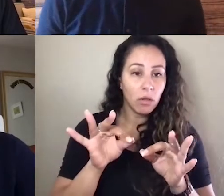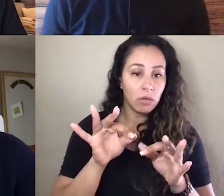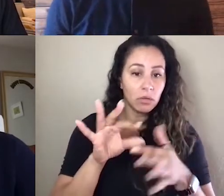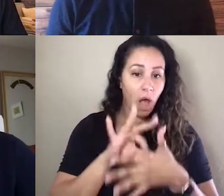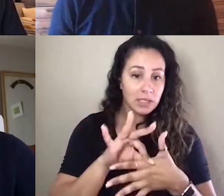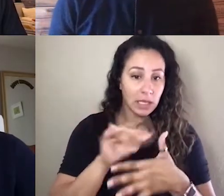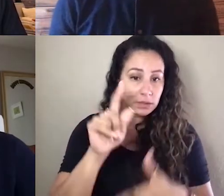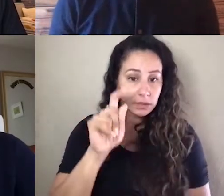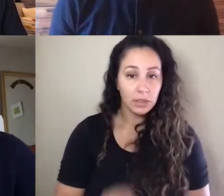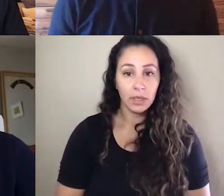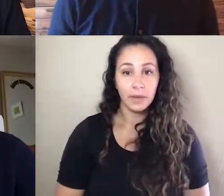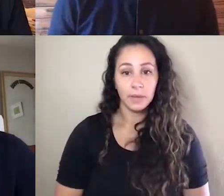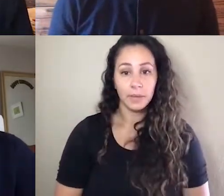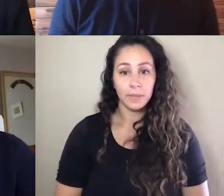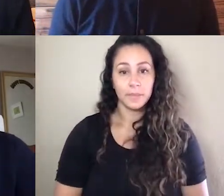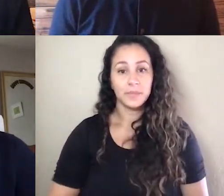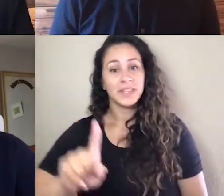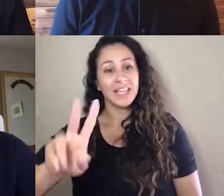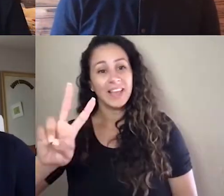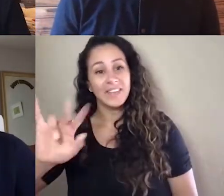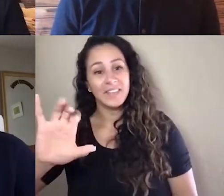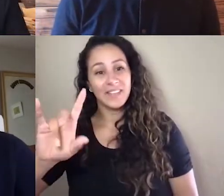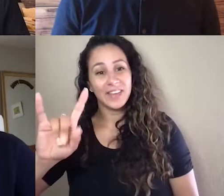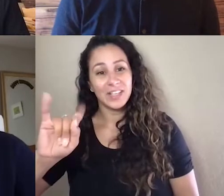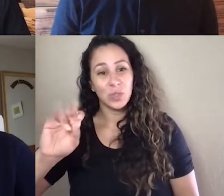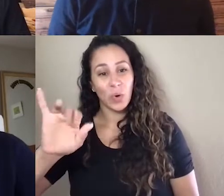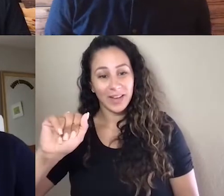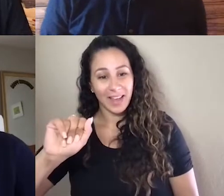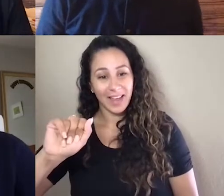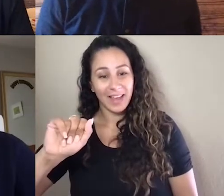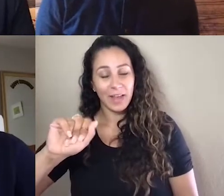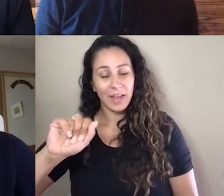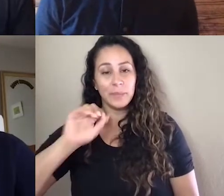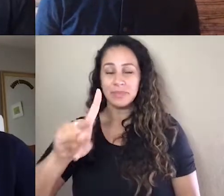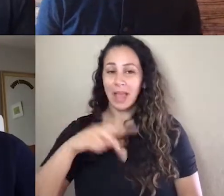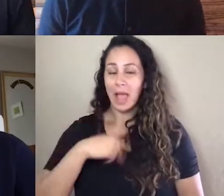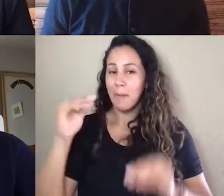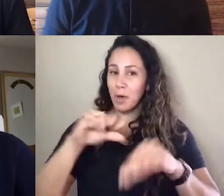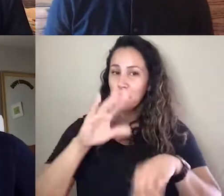PUT ON THE SPOT HERE -- THAT'S OKAY, THAT'S A GOOD QUESTION.